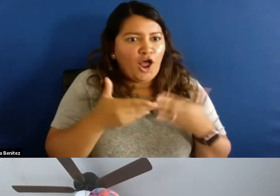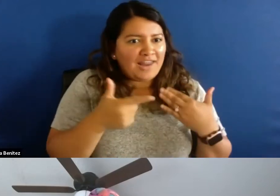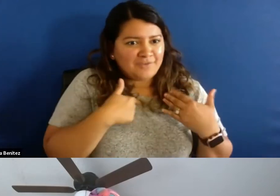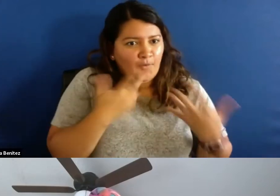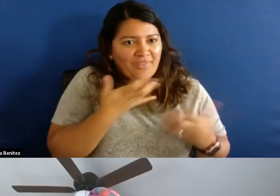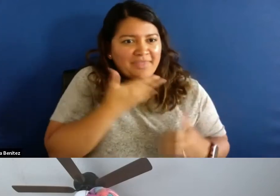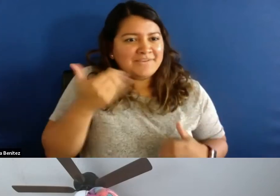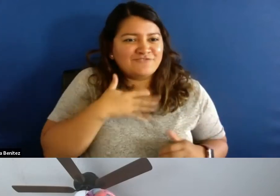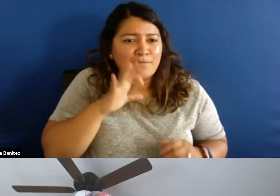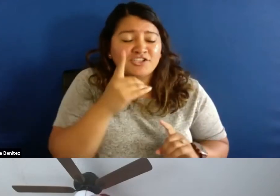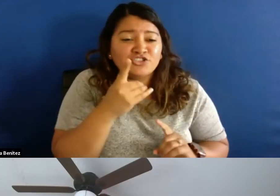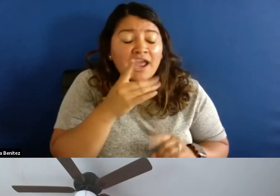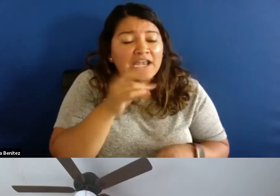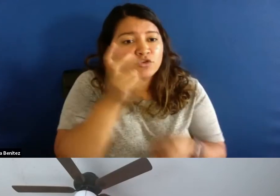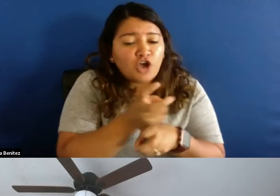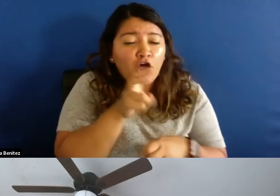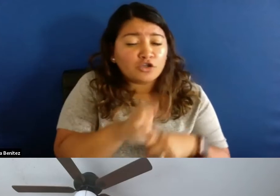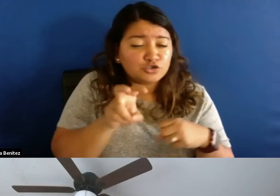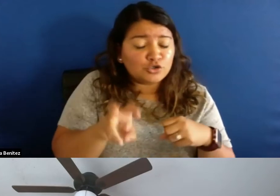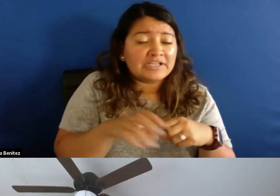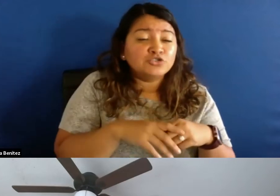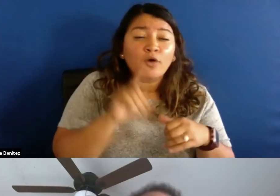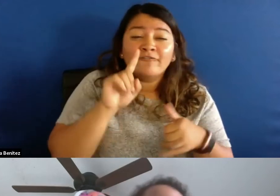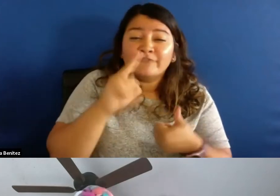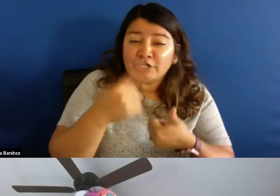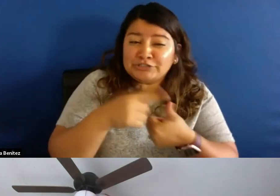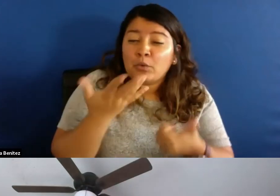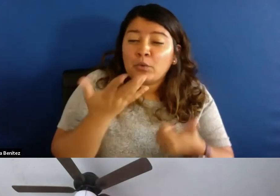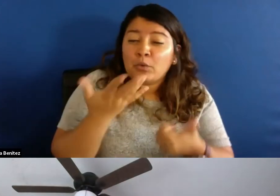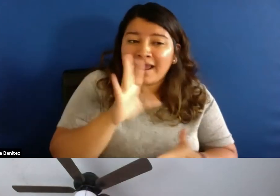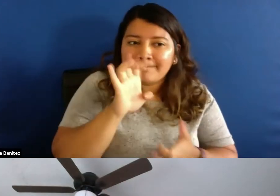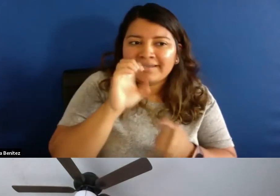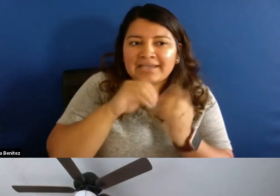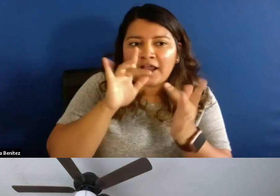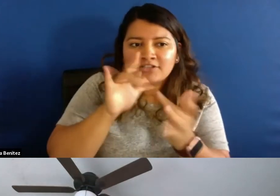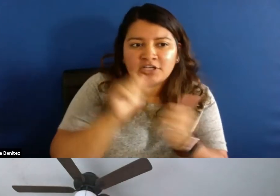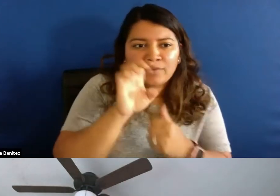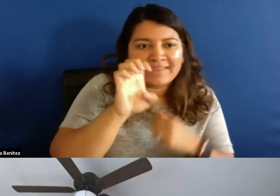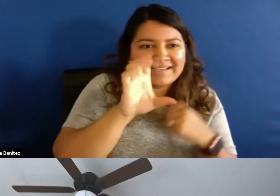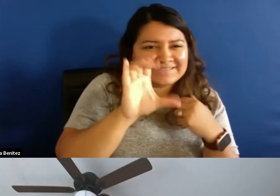I'm a deaf mom and so I wanted the best for my child. It was very hard at first.